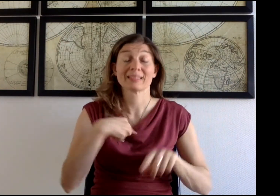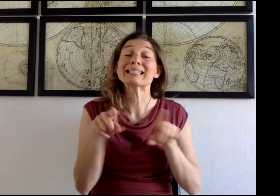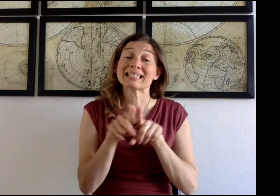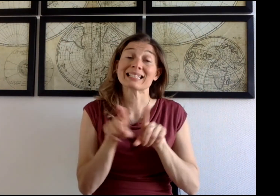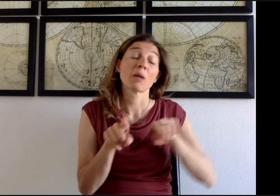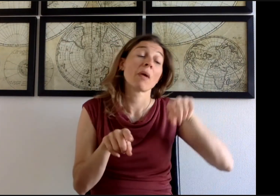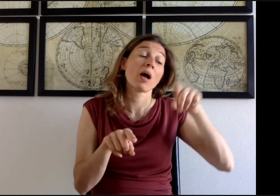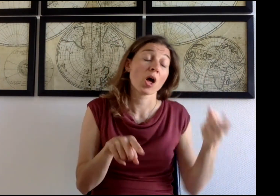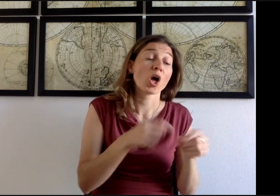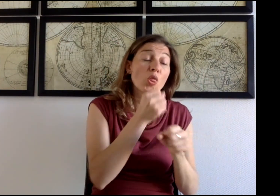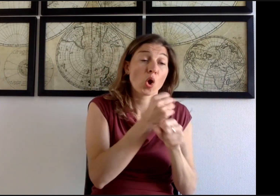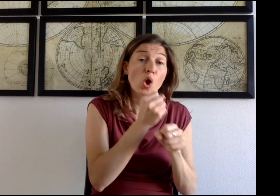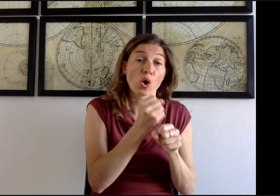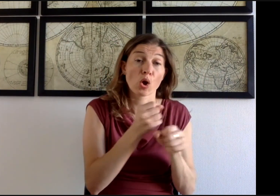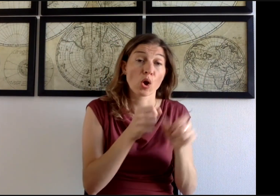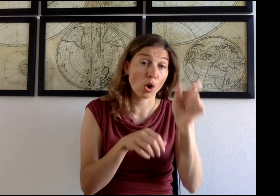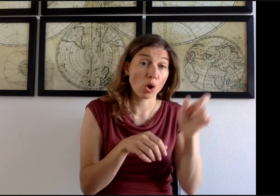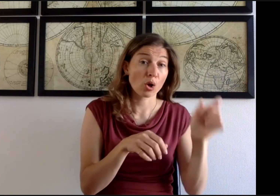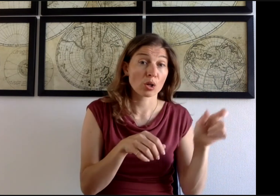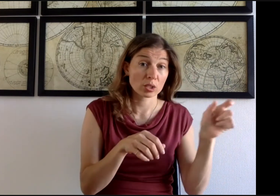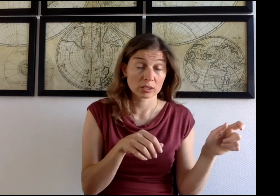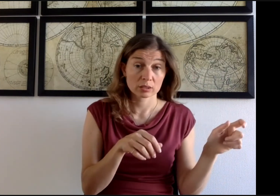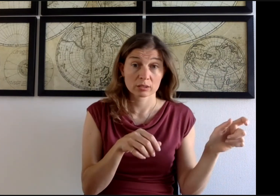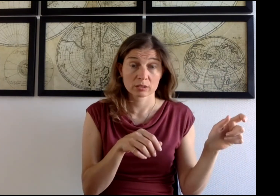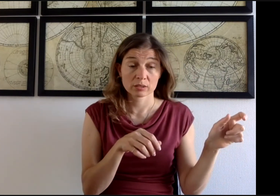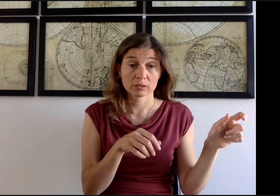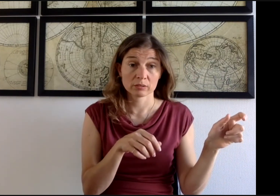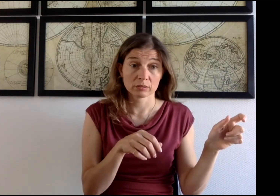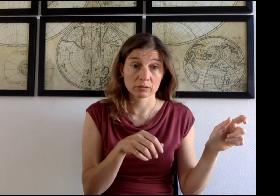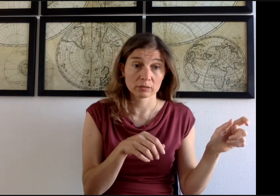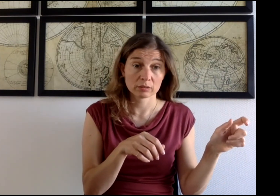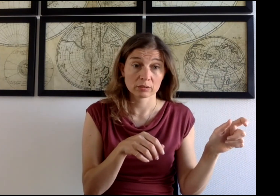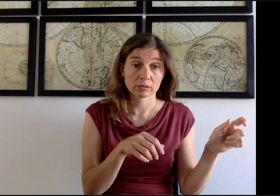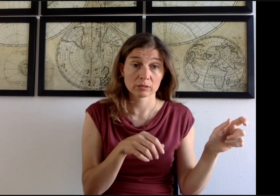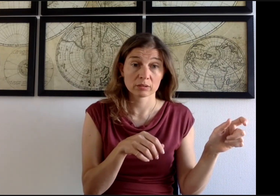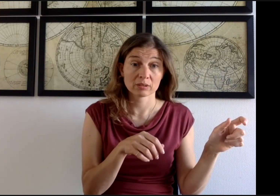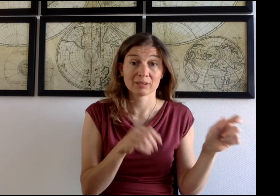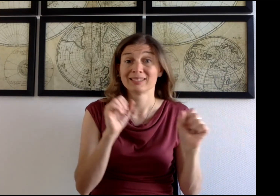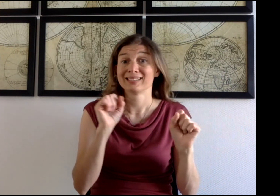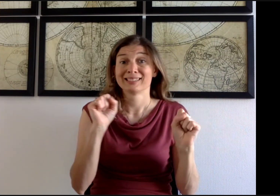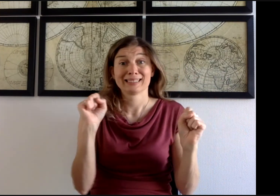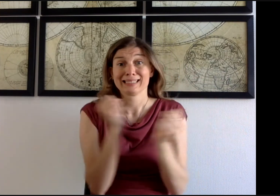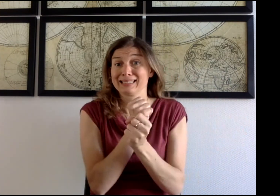but how are we able to read the lips, because I'm always following the face,